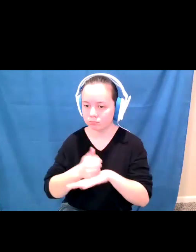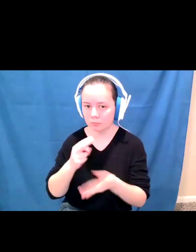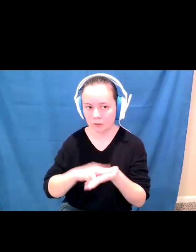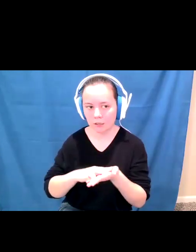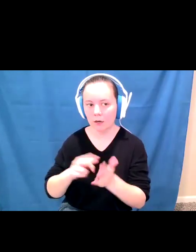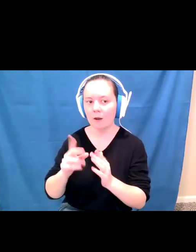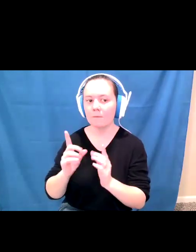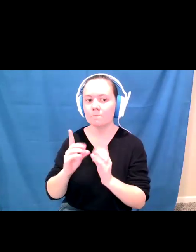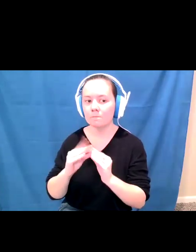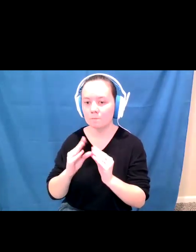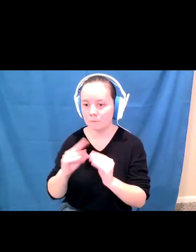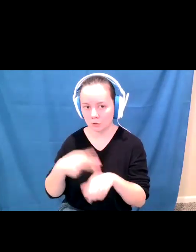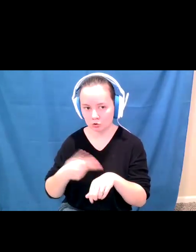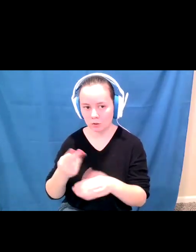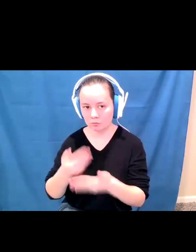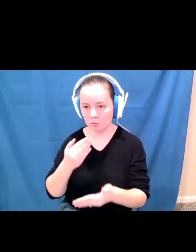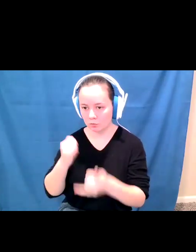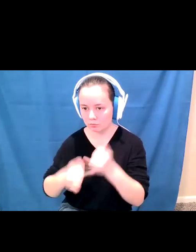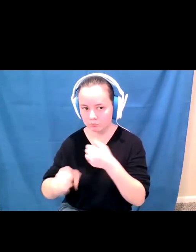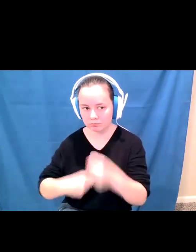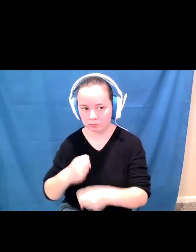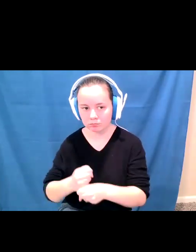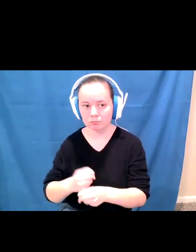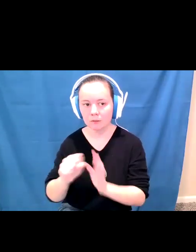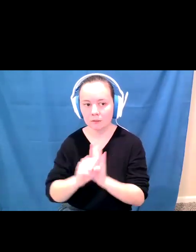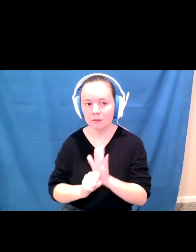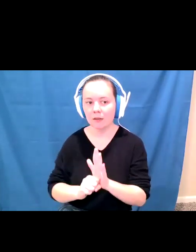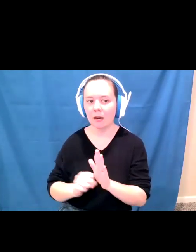completing those MOUS across all participating agencies,